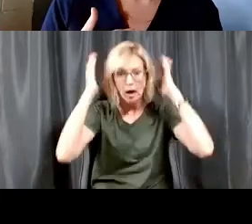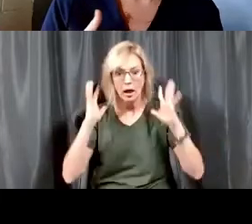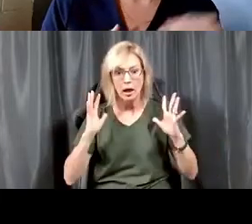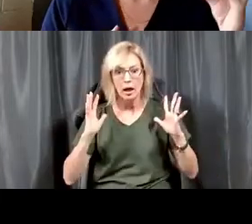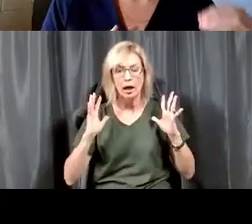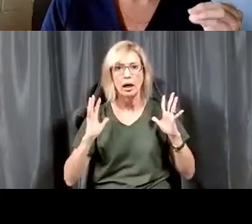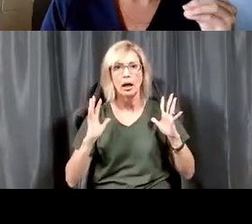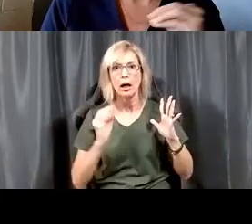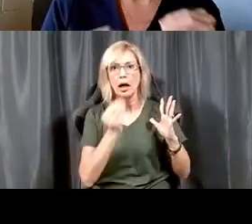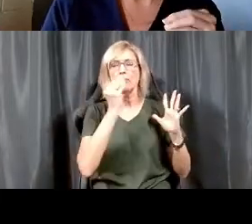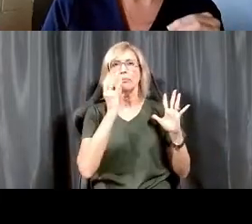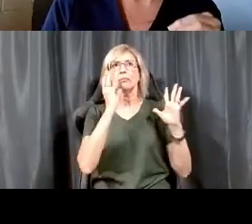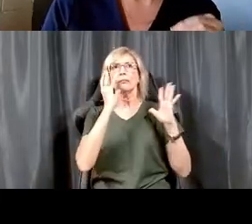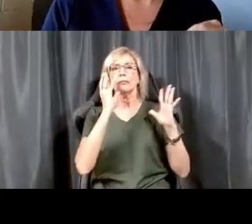their mouth because they know exactly what they're getting.